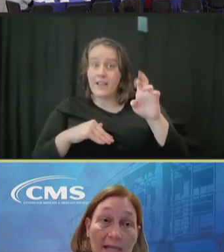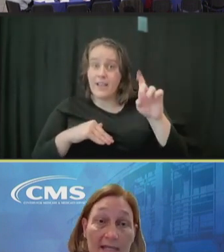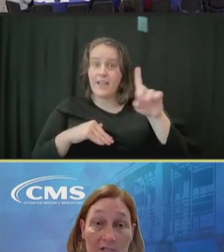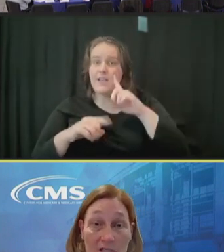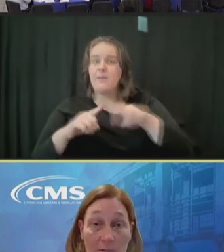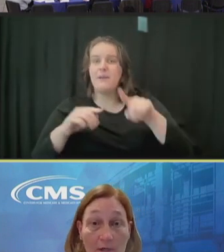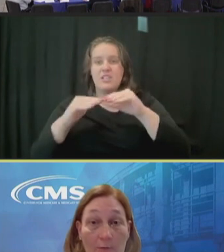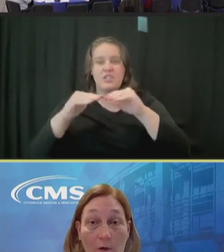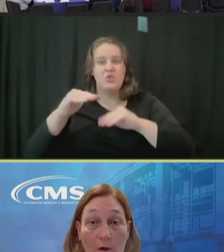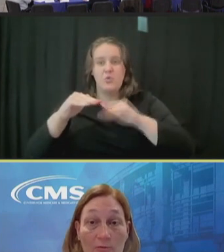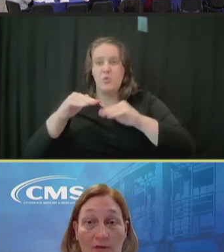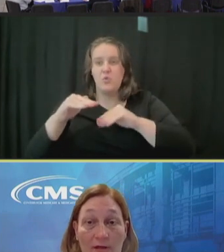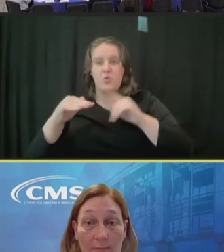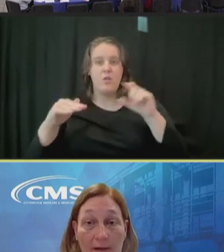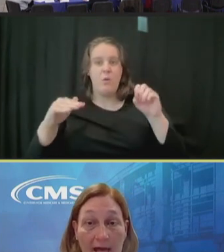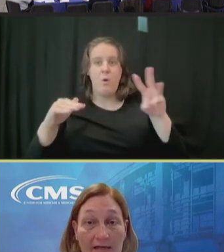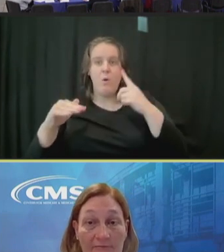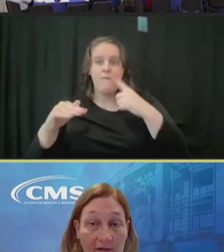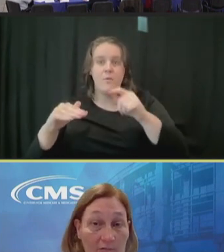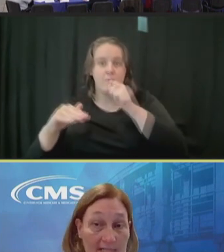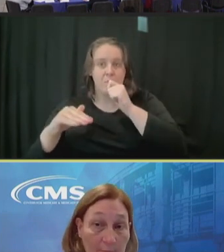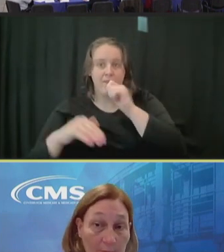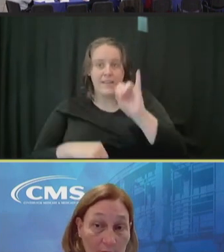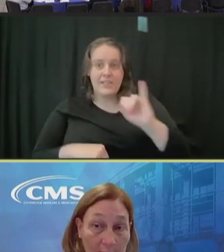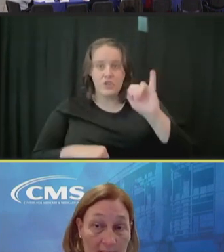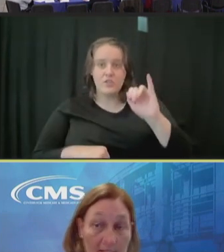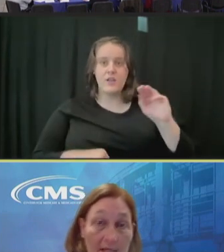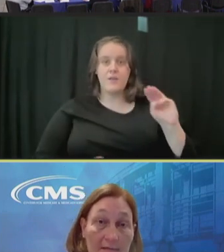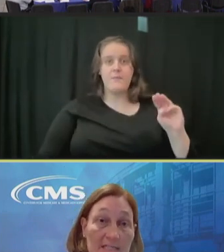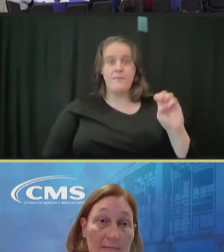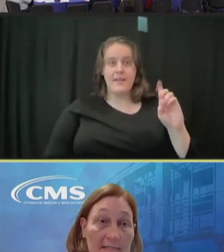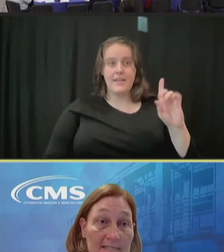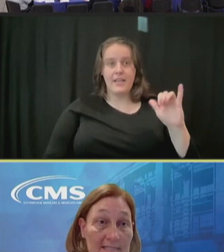Medicaid and CHIP are both combined federal state programs. This means